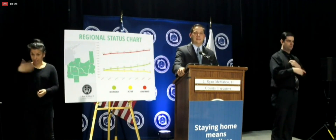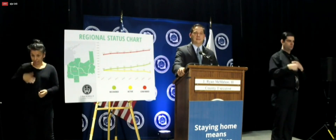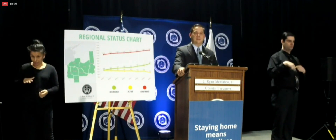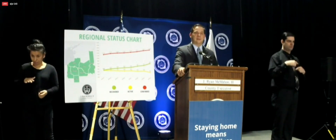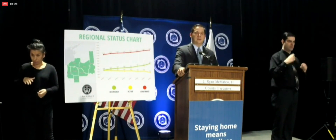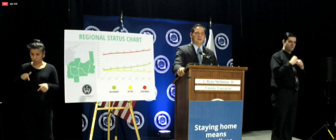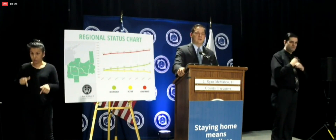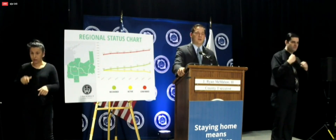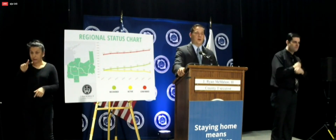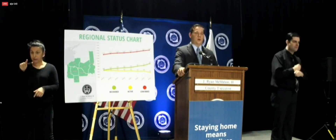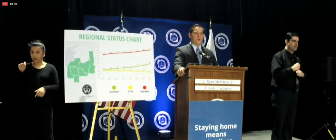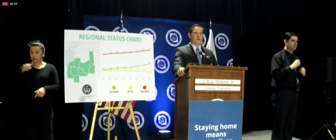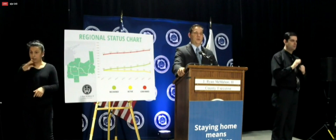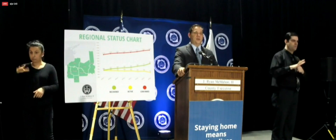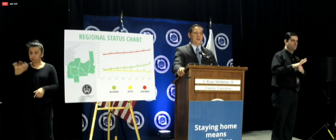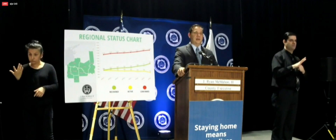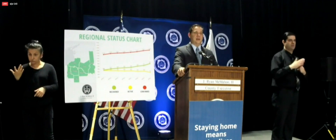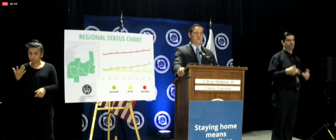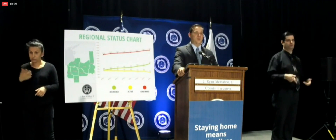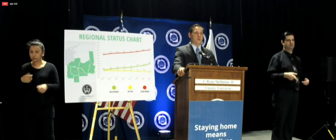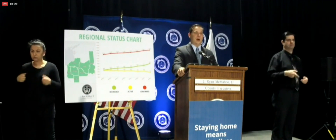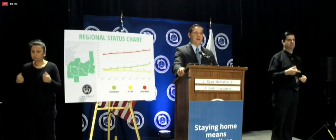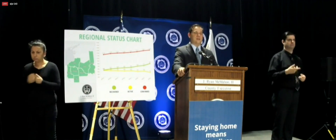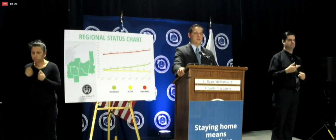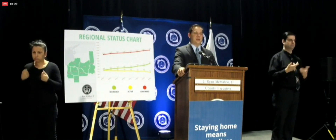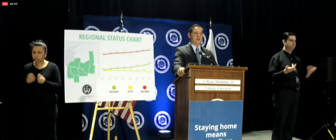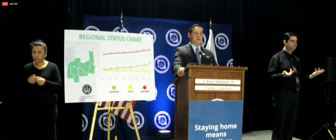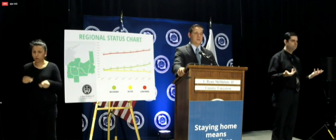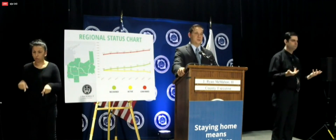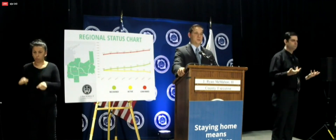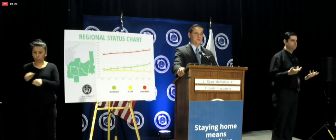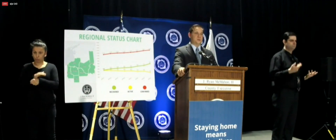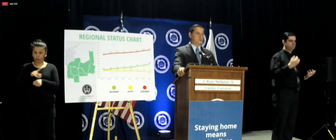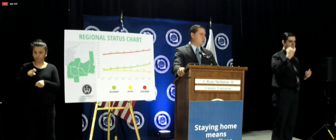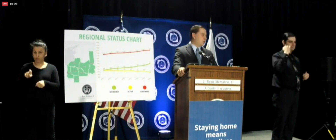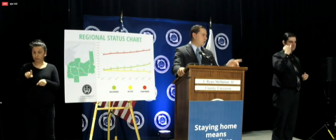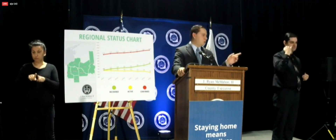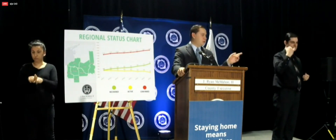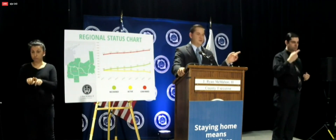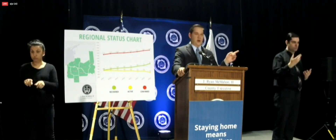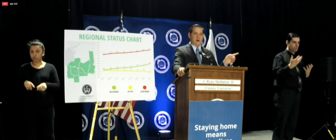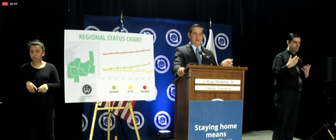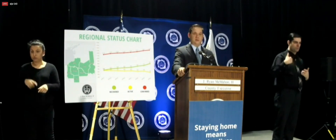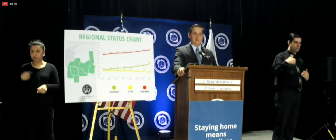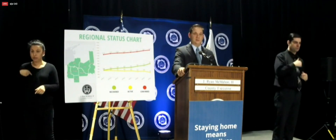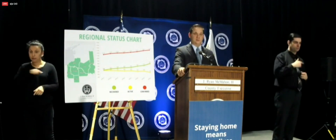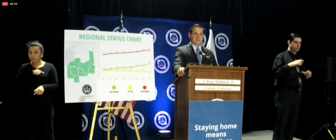THE REGION'S LARGEST EMPLOYERS. WE'RE THE ONES FIGHTING COVID-19.